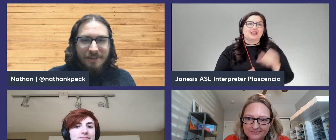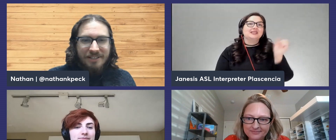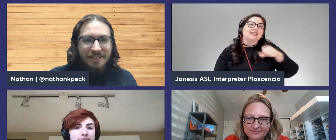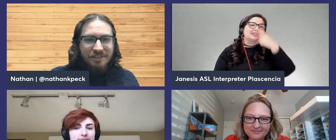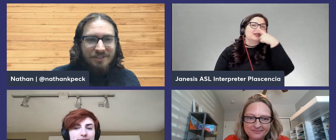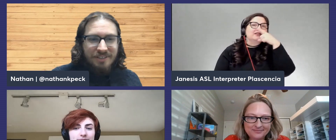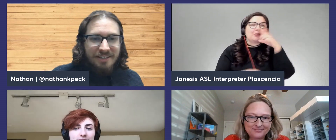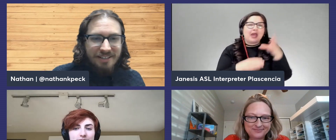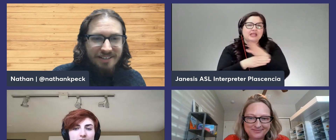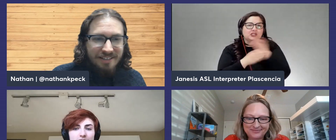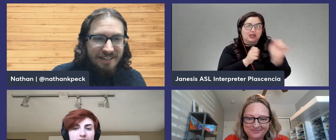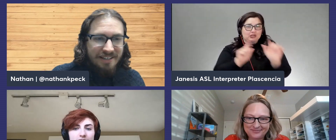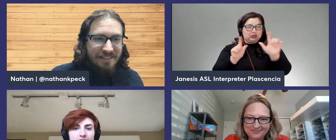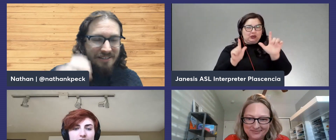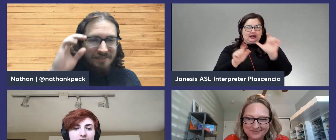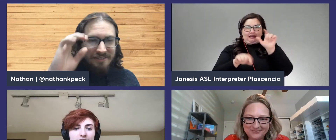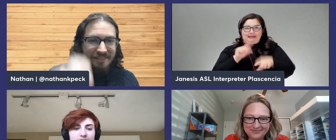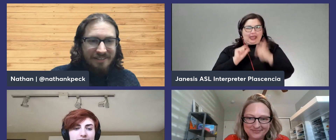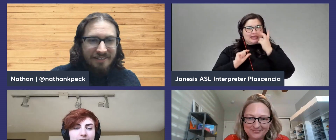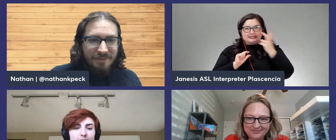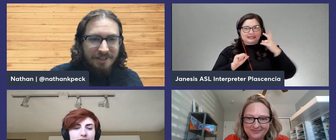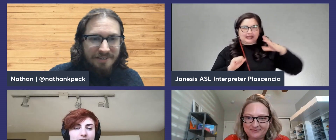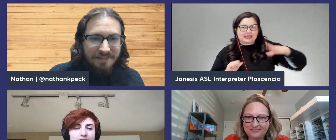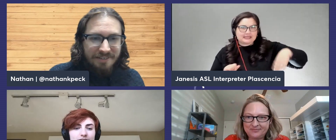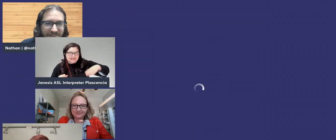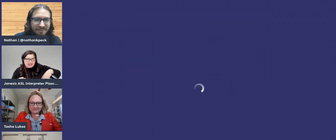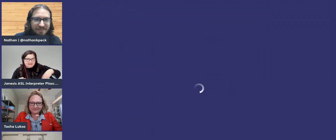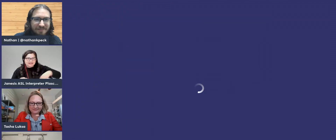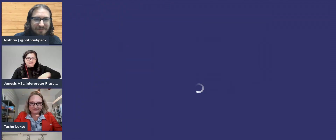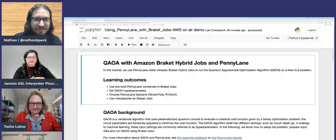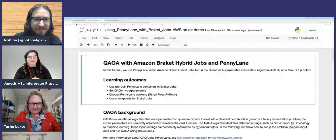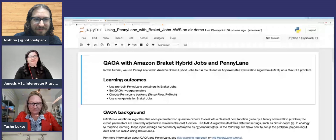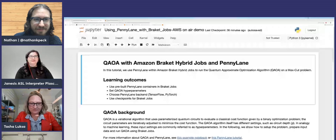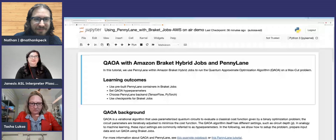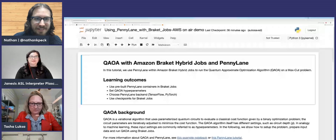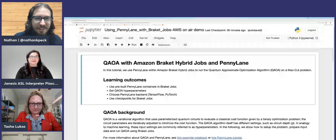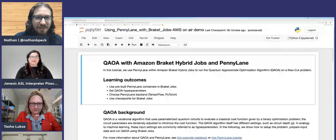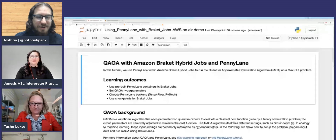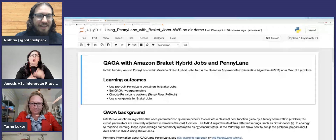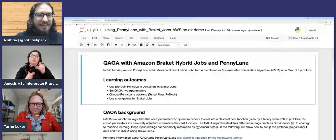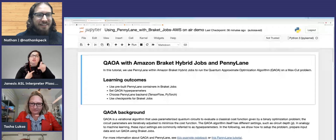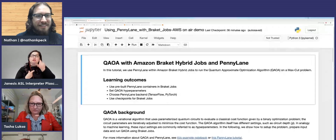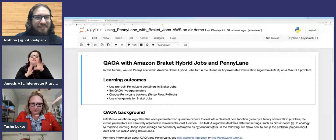I'm not seeing your screen yet, so. Yep, it should show up here. Okay. - Okay!